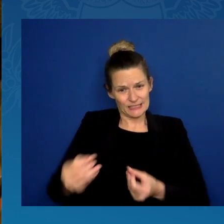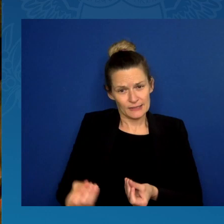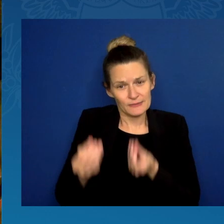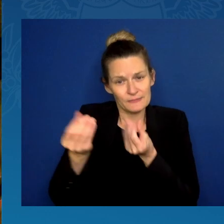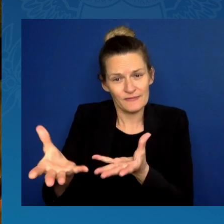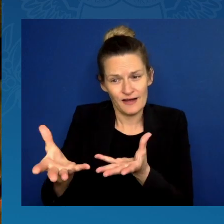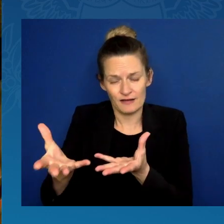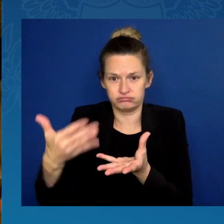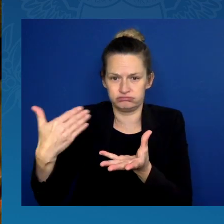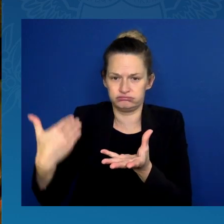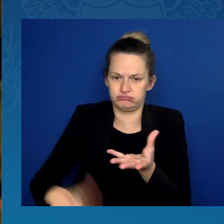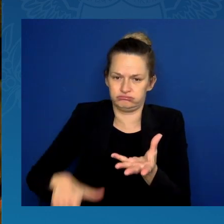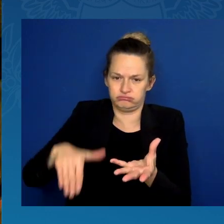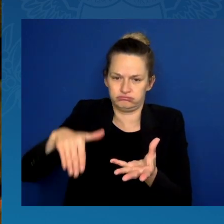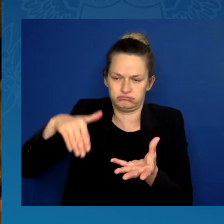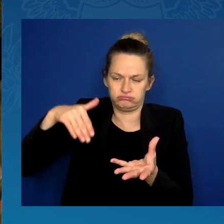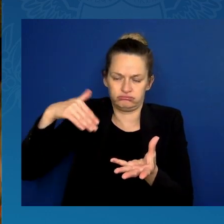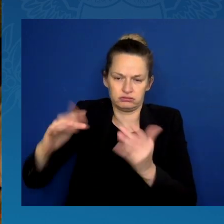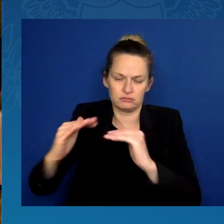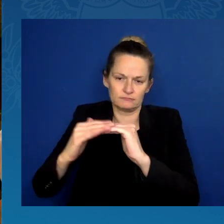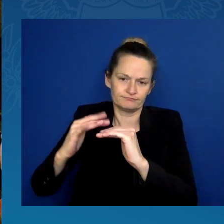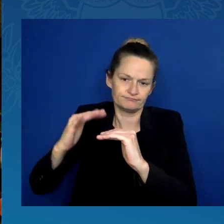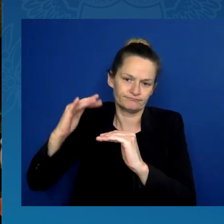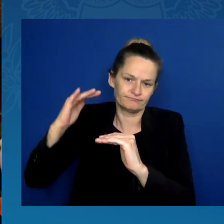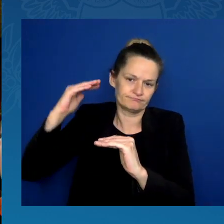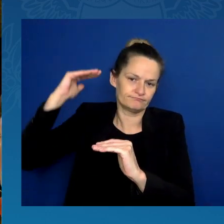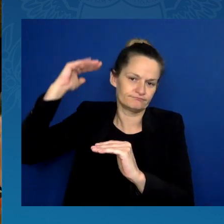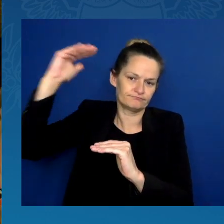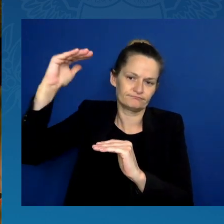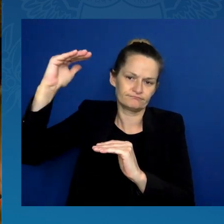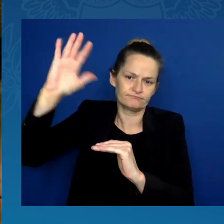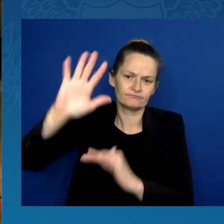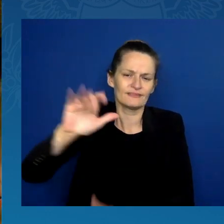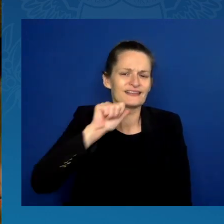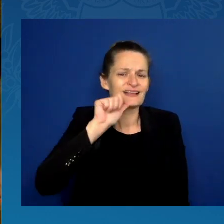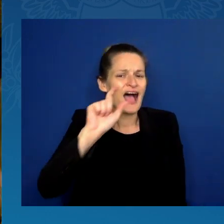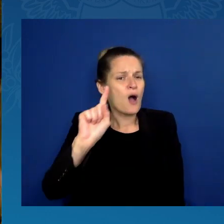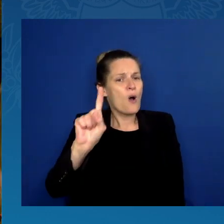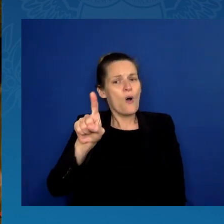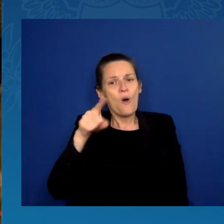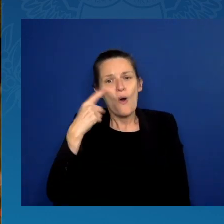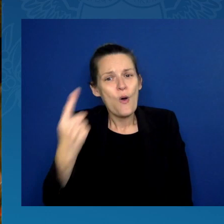Because not only do we serve as a safe haven for the Midwest and for the states adjacent to us,